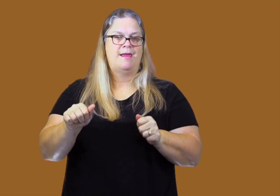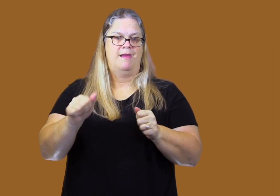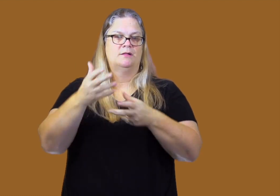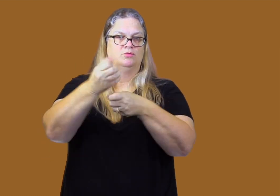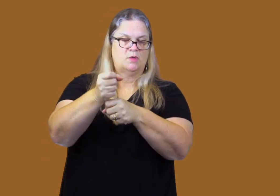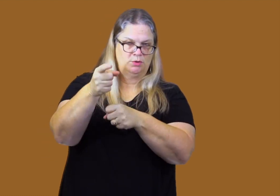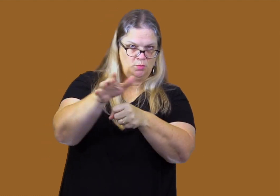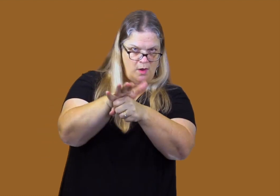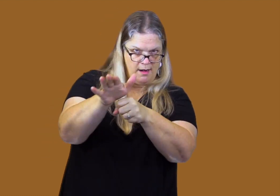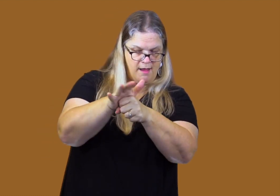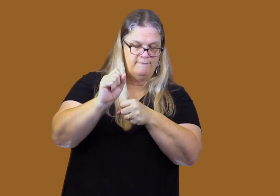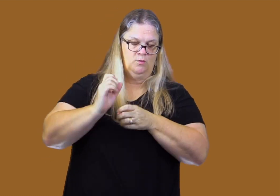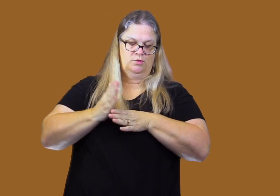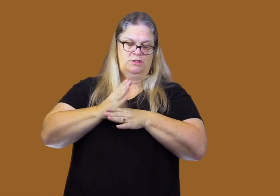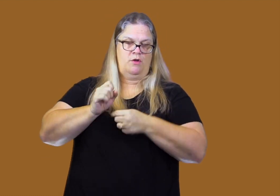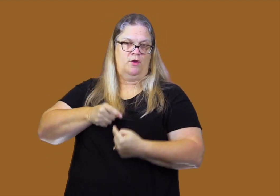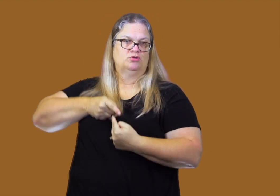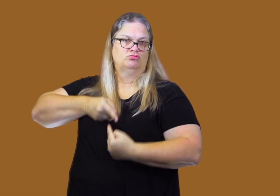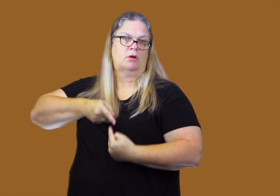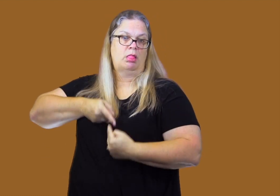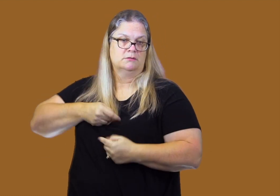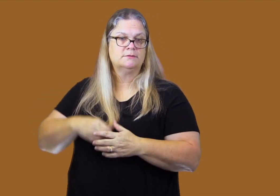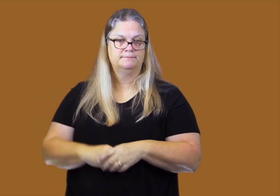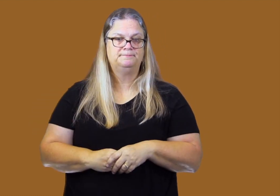with students are able to trust you enough to share their struggles.